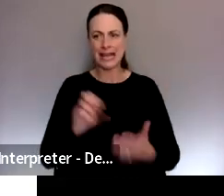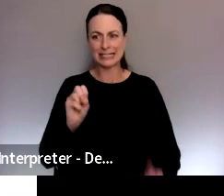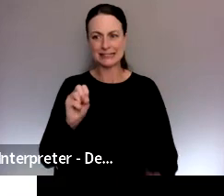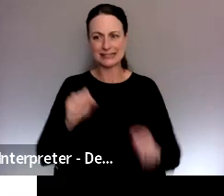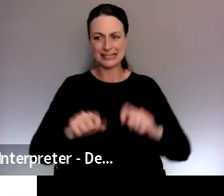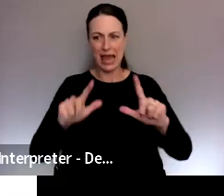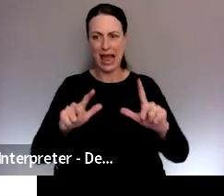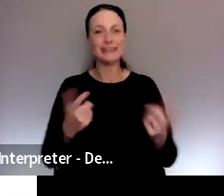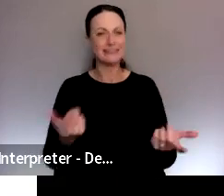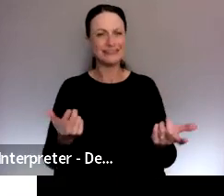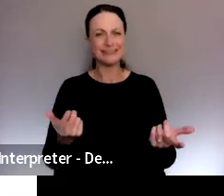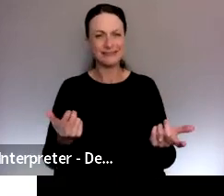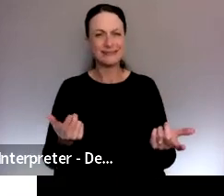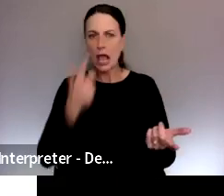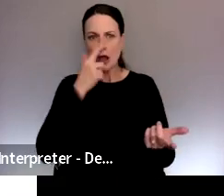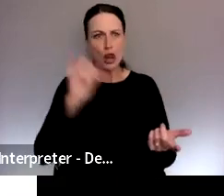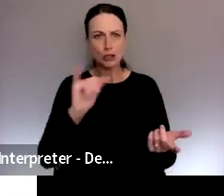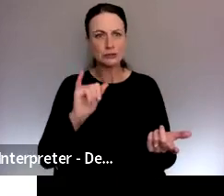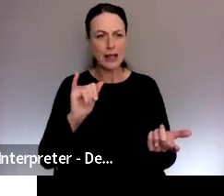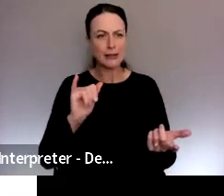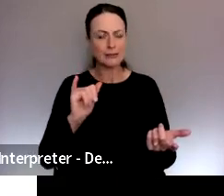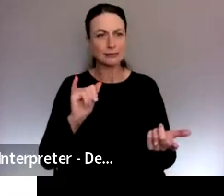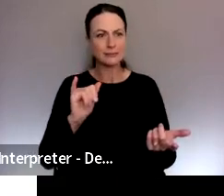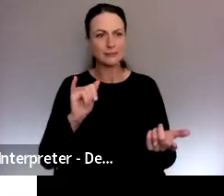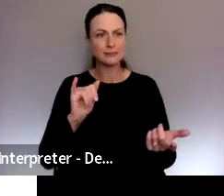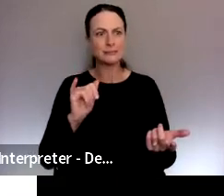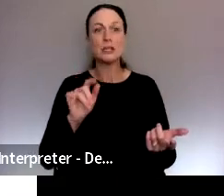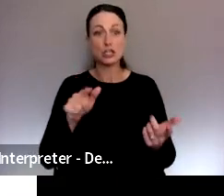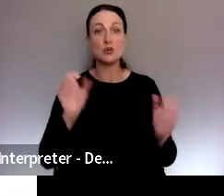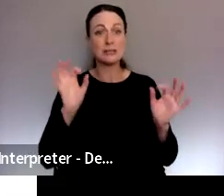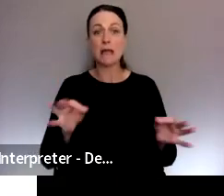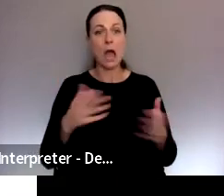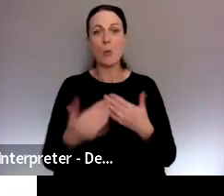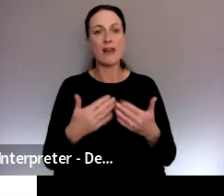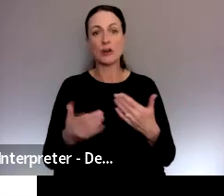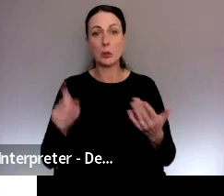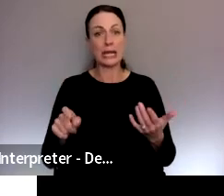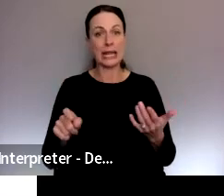Well, this really looks like it is going to be..." You know, you can decide whatever it is you need.